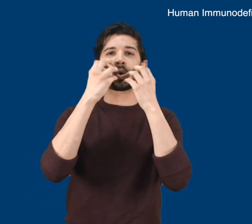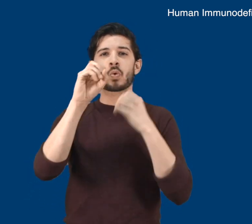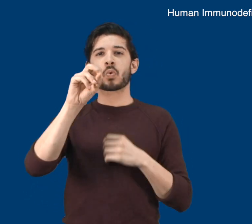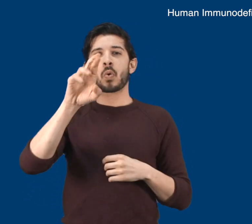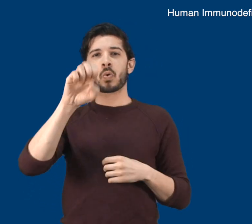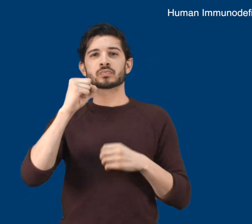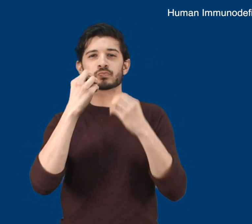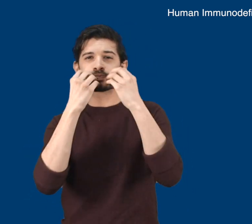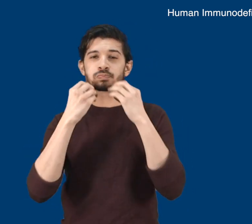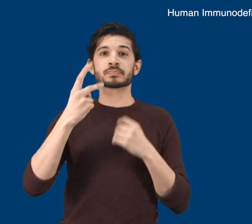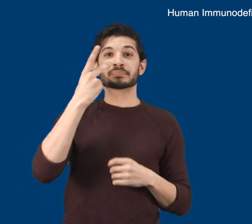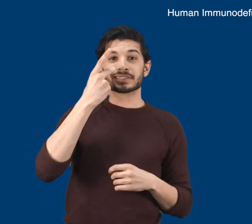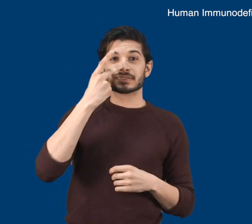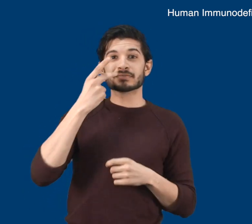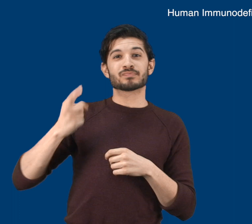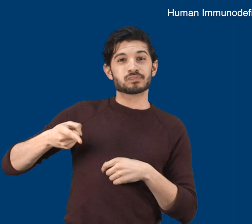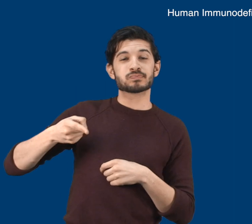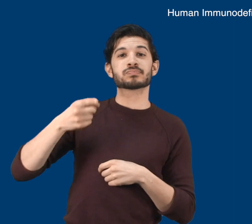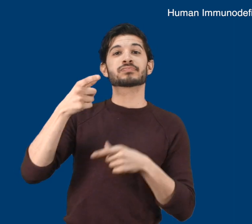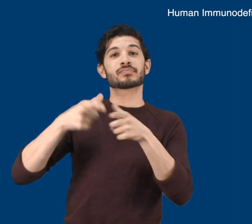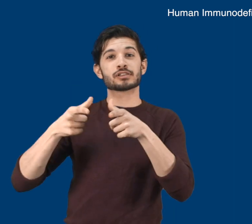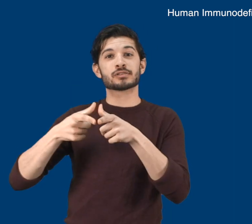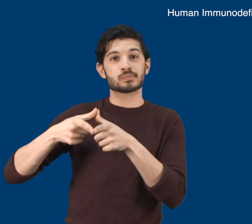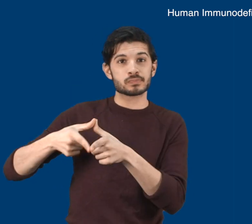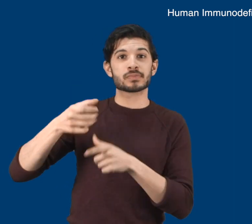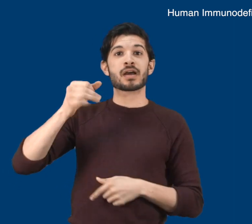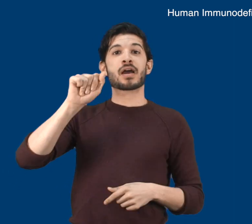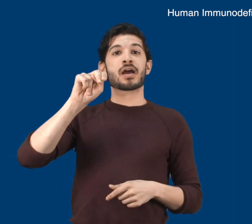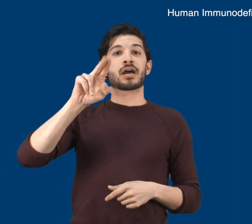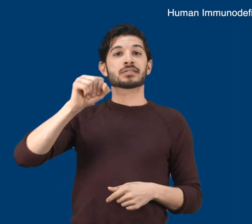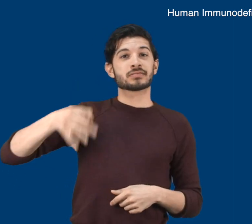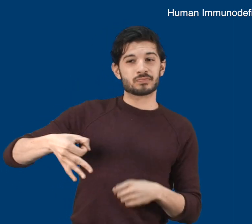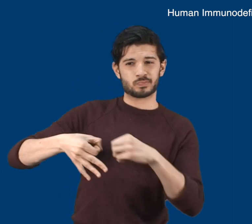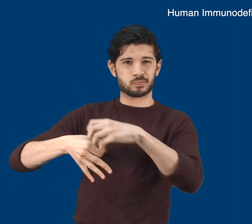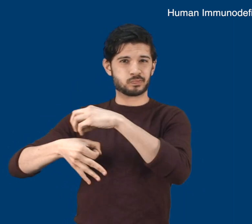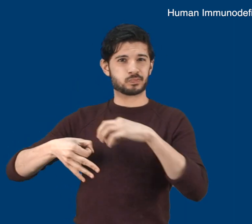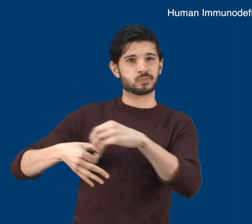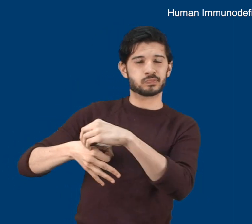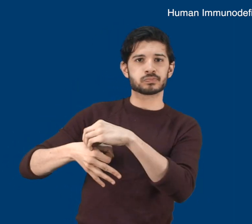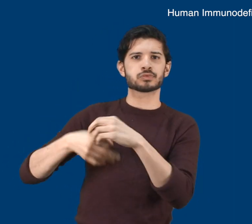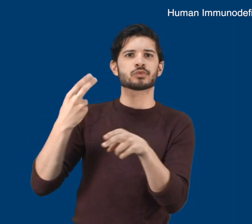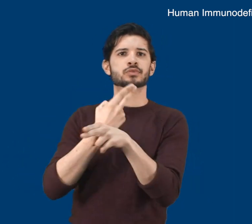or have sores on your mouth, penis, vagina, or anus,